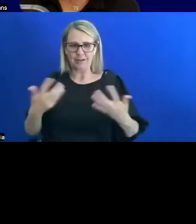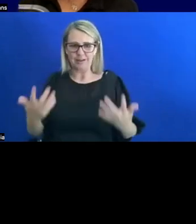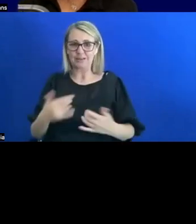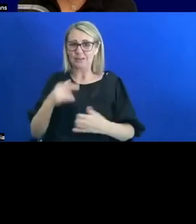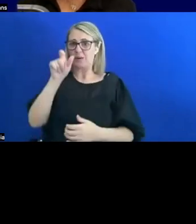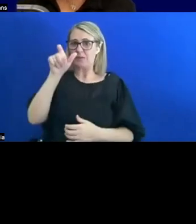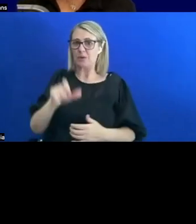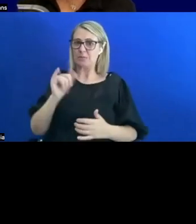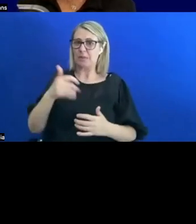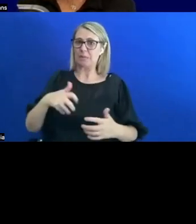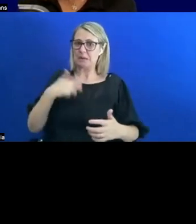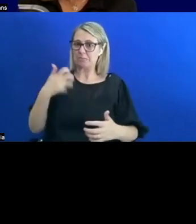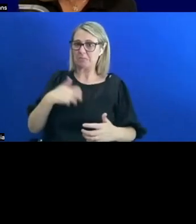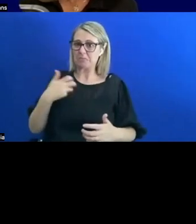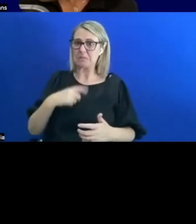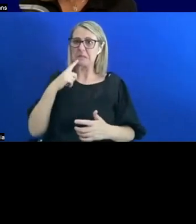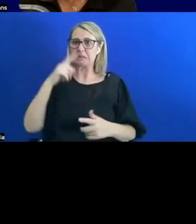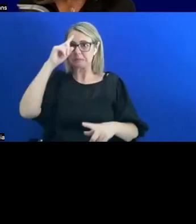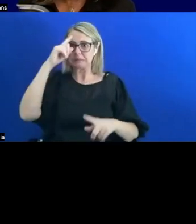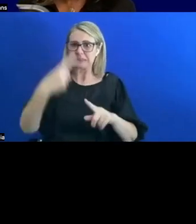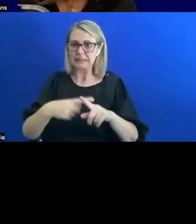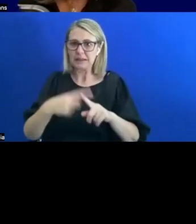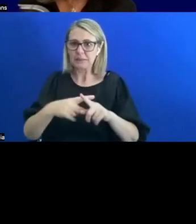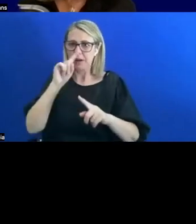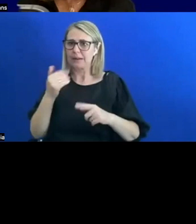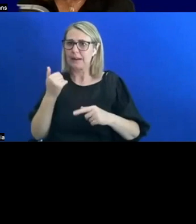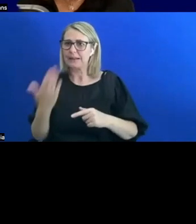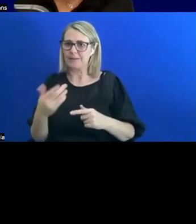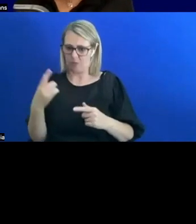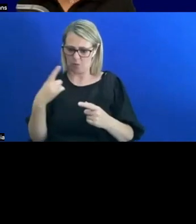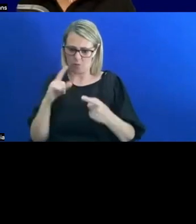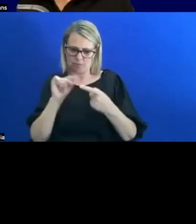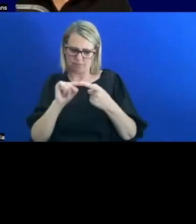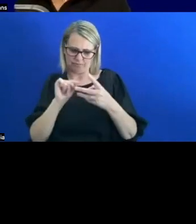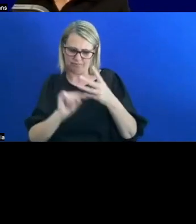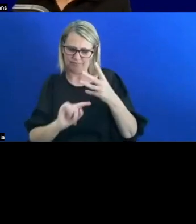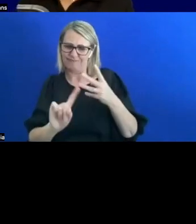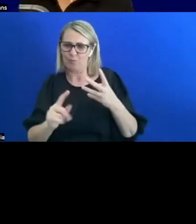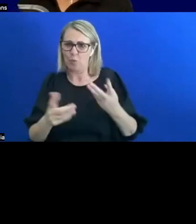of feeling sick but often can't give specific symptoms or they may insist